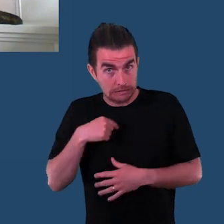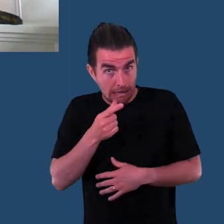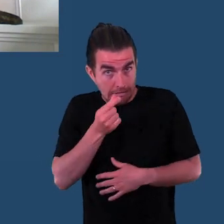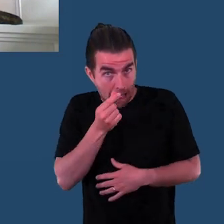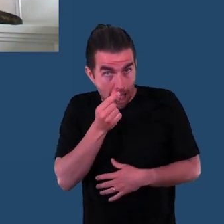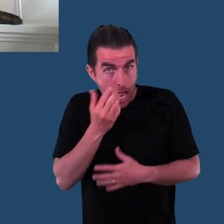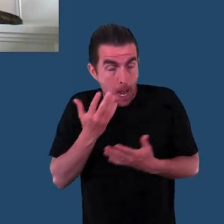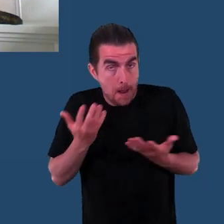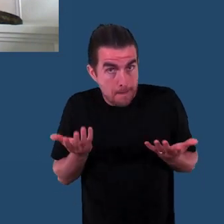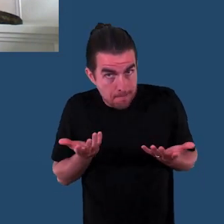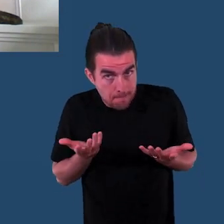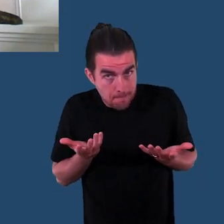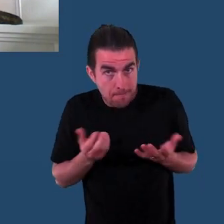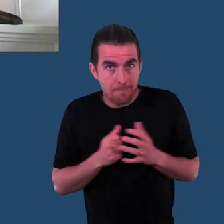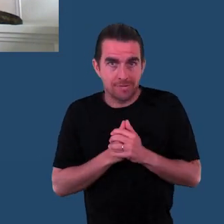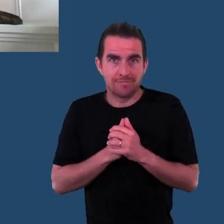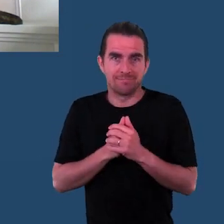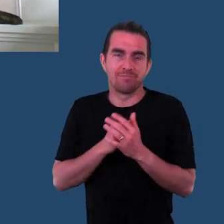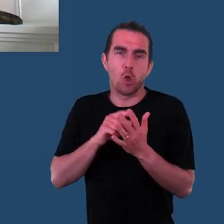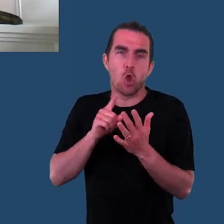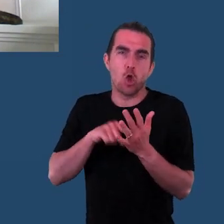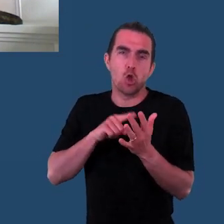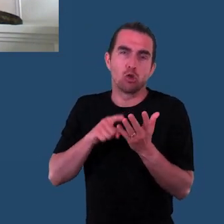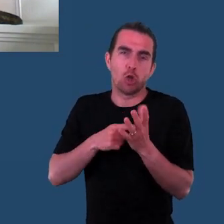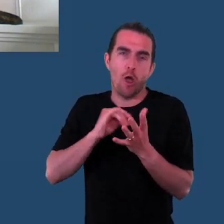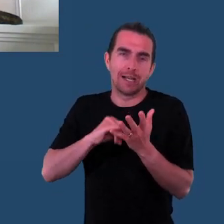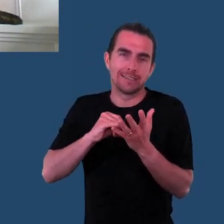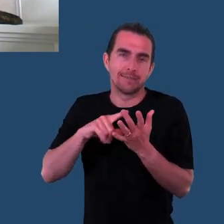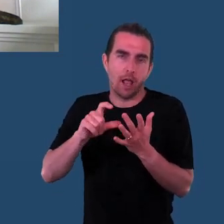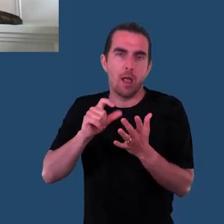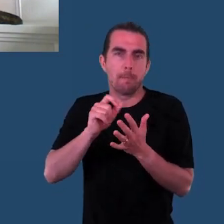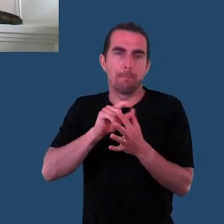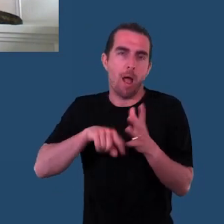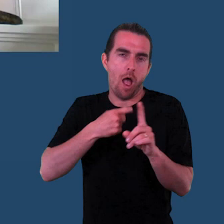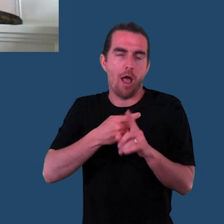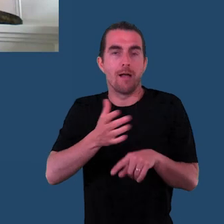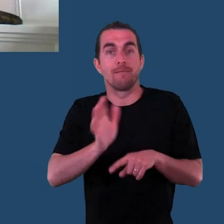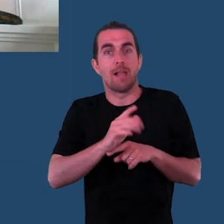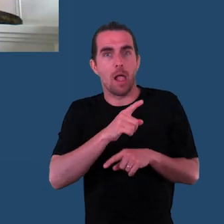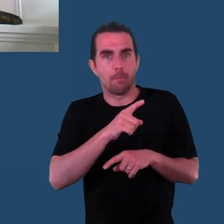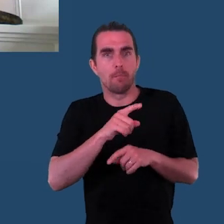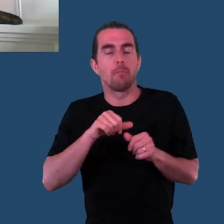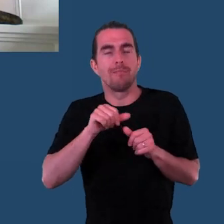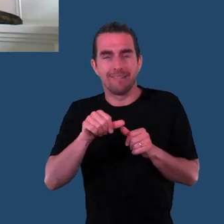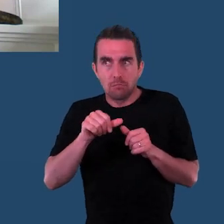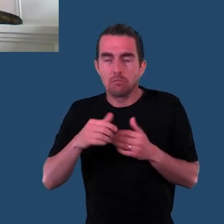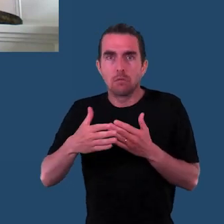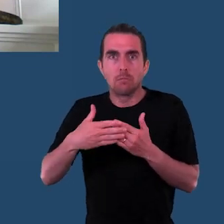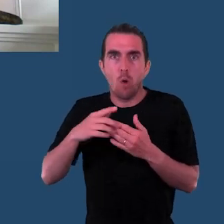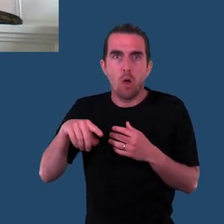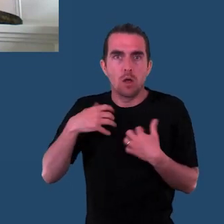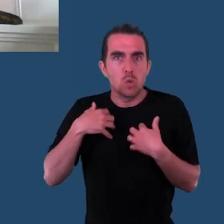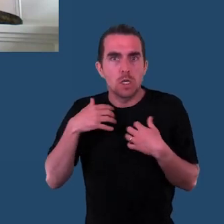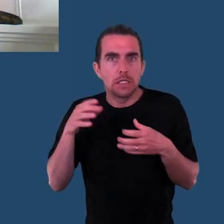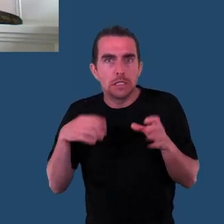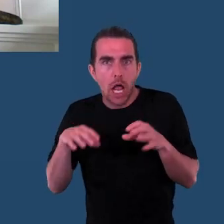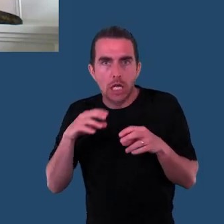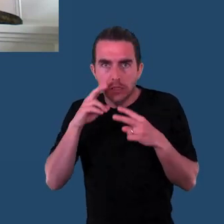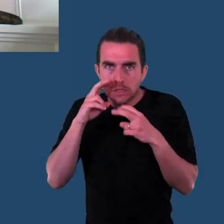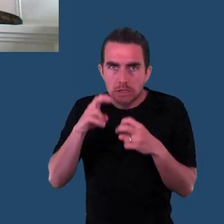And interestingly, after "Jurassic Park," there was a surge of science, trying to look at this idea